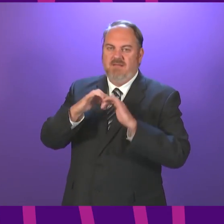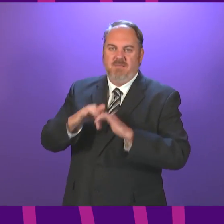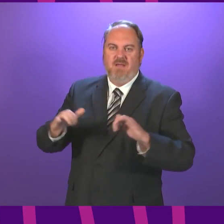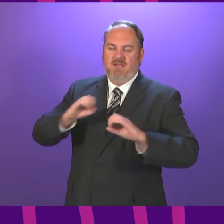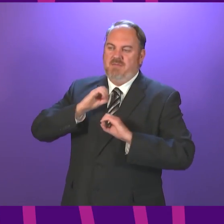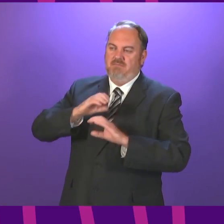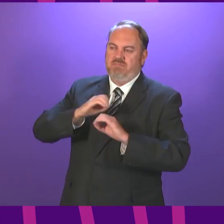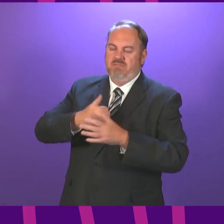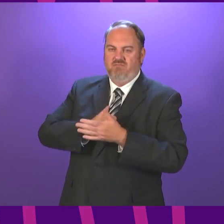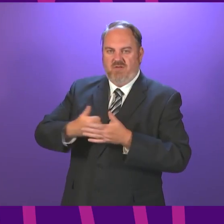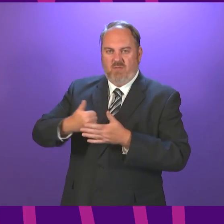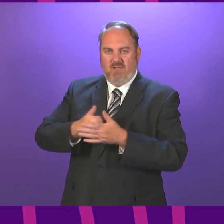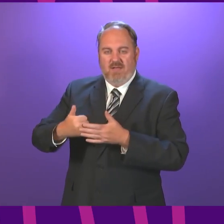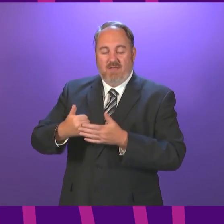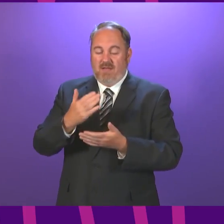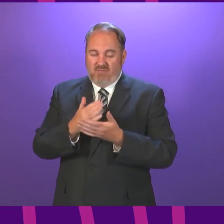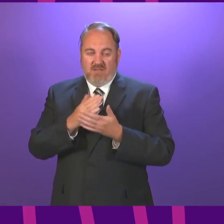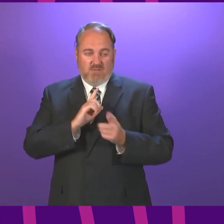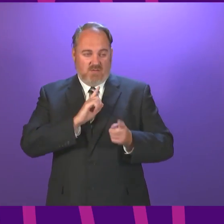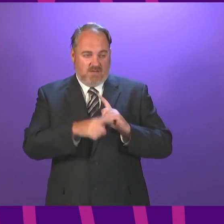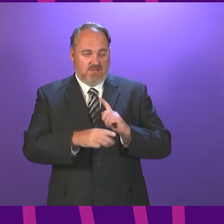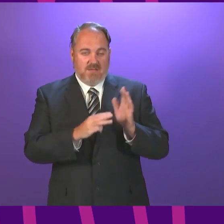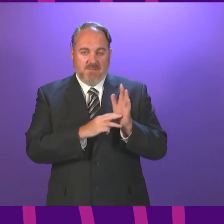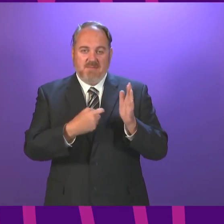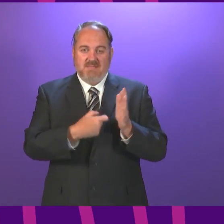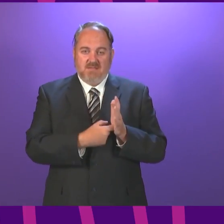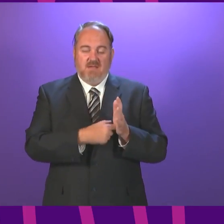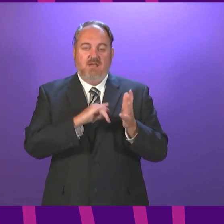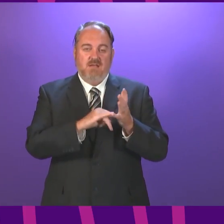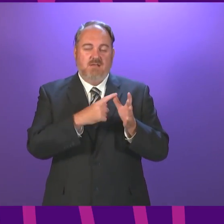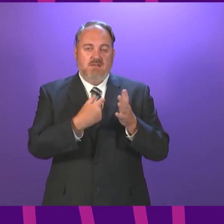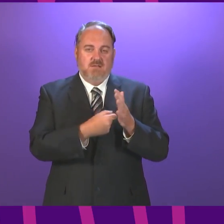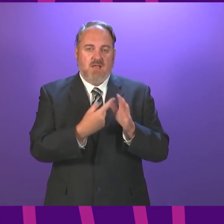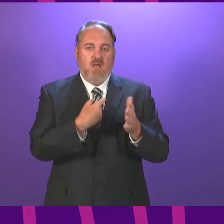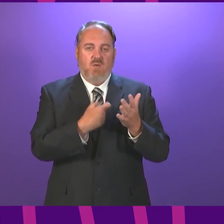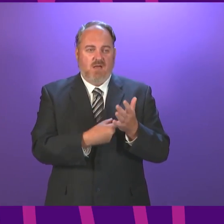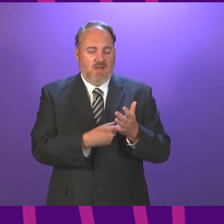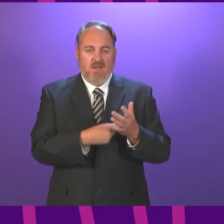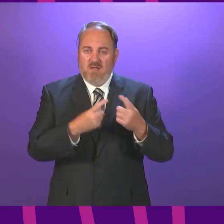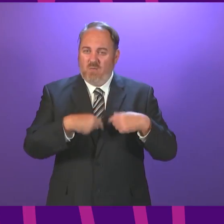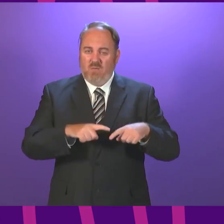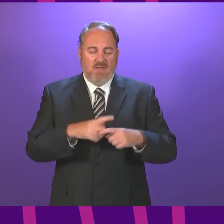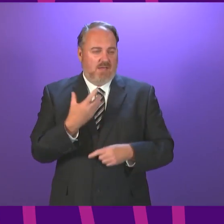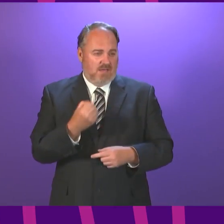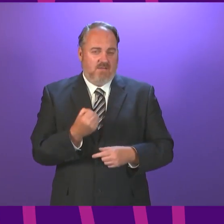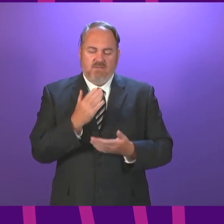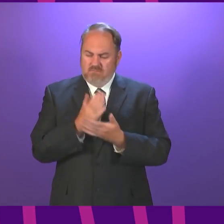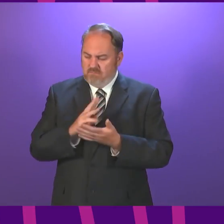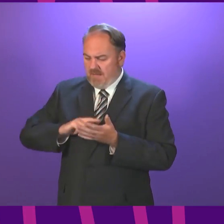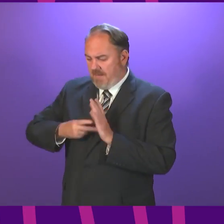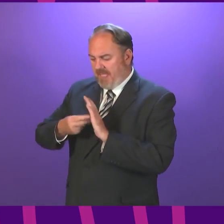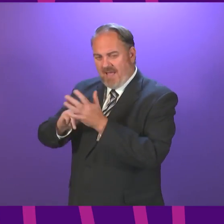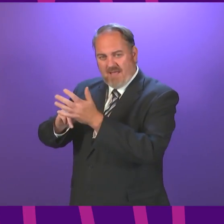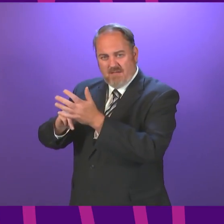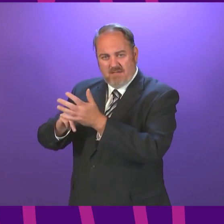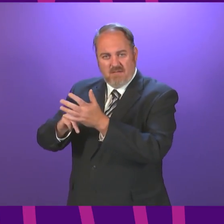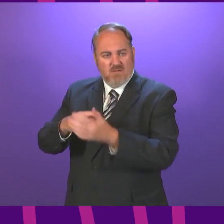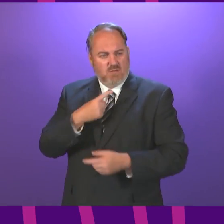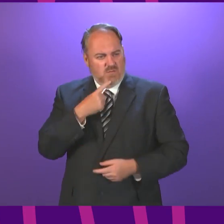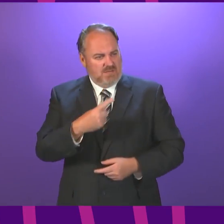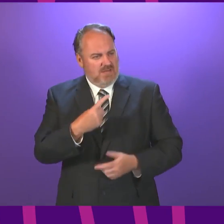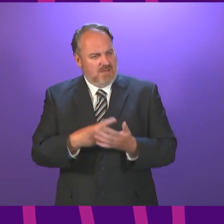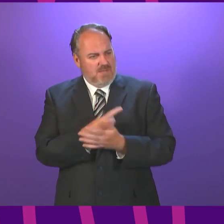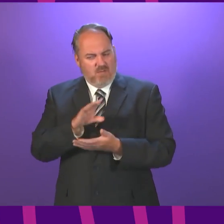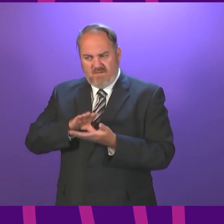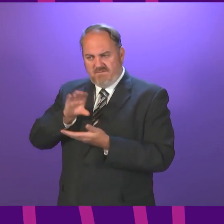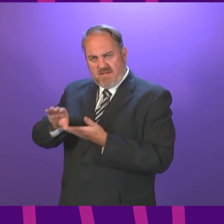I reassure Mr Sarwar that we have a plan. On his remarks about funding, it is factually